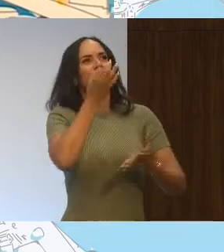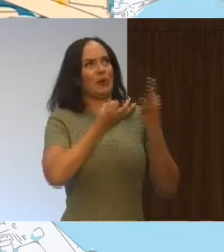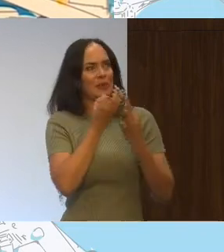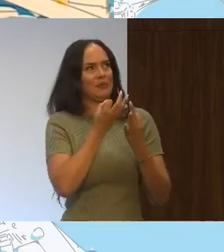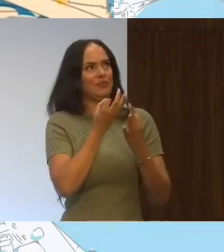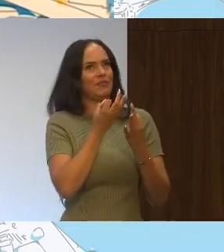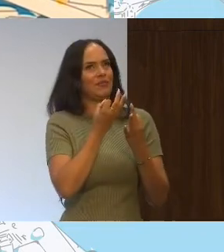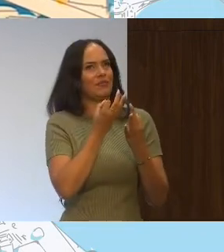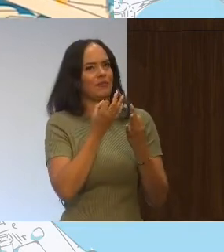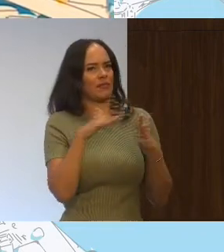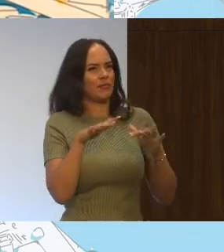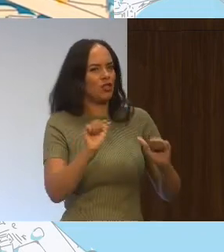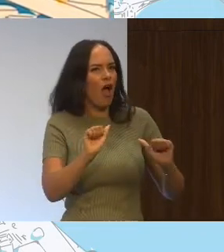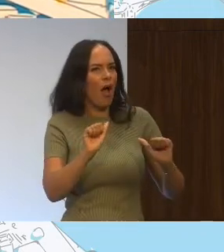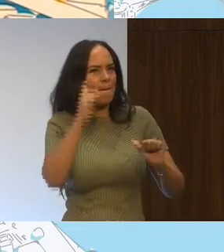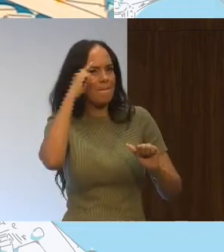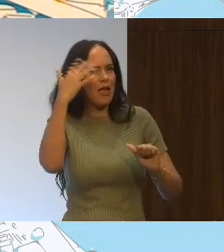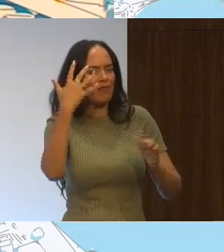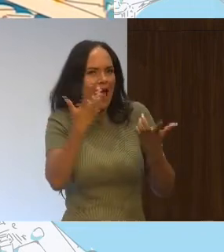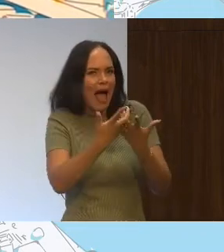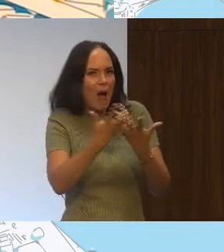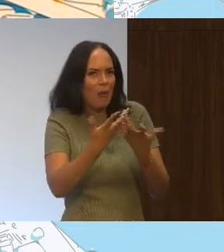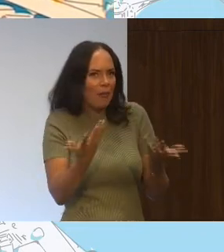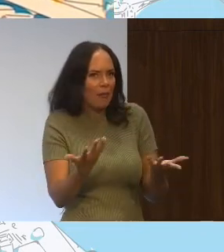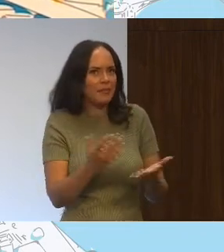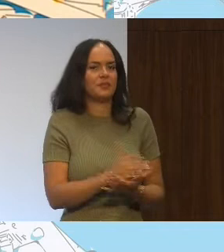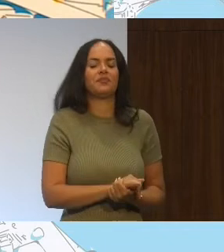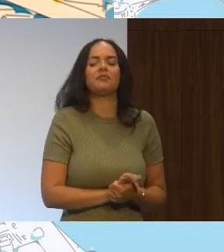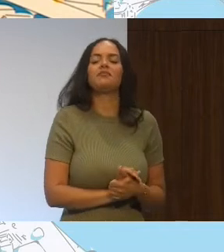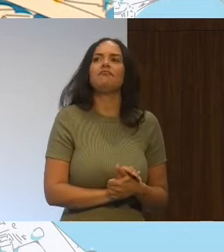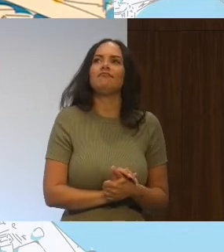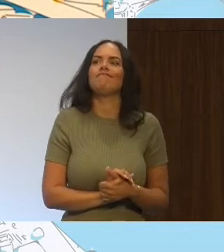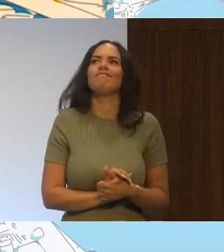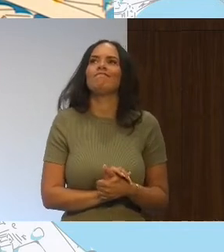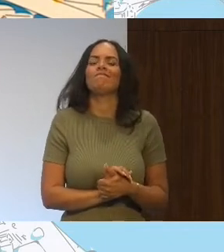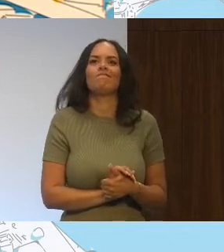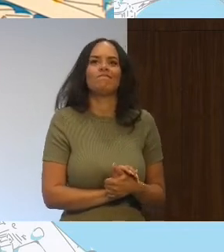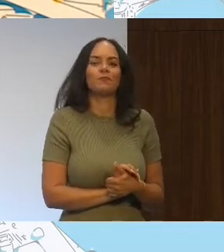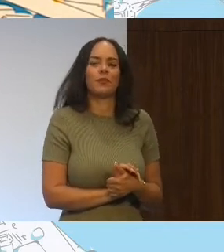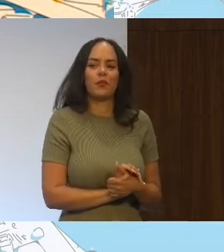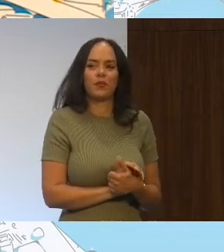Well, I. I say I got into